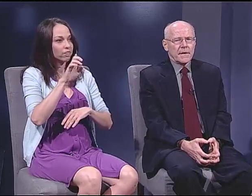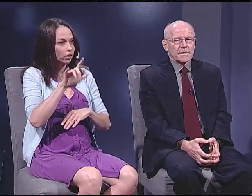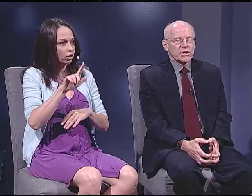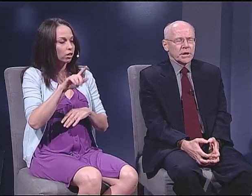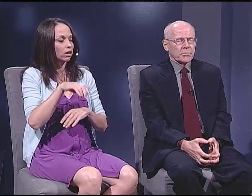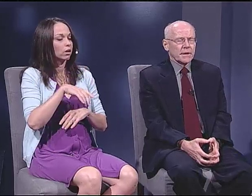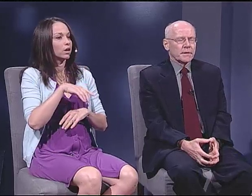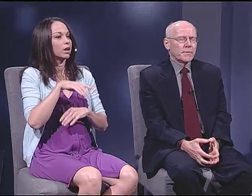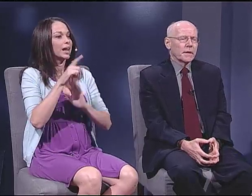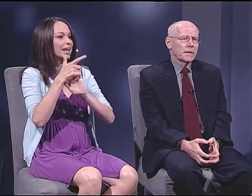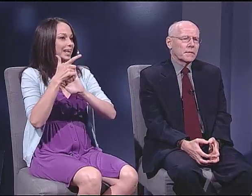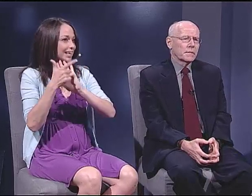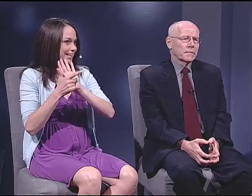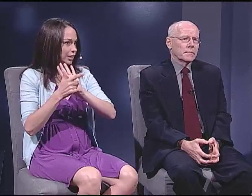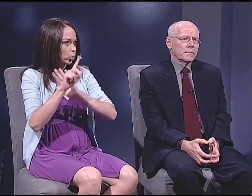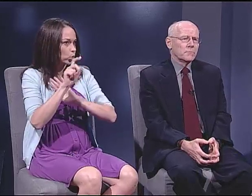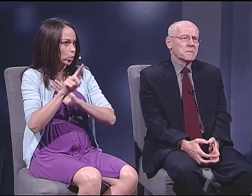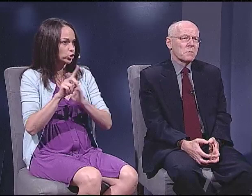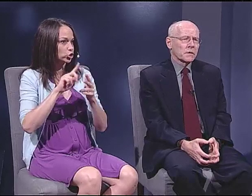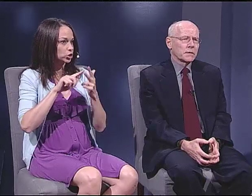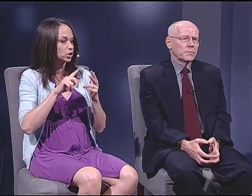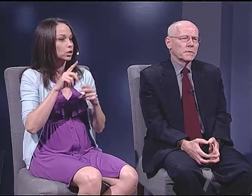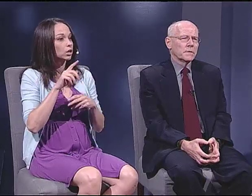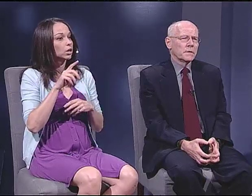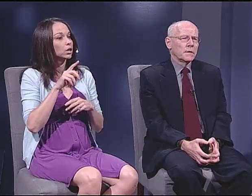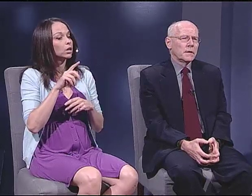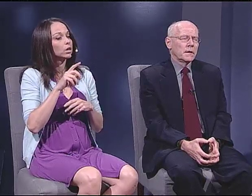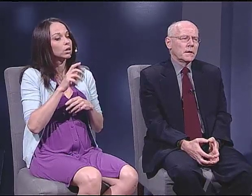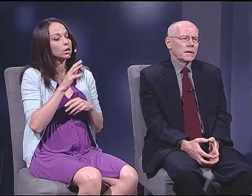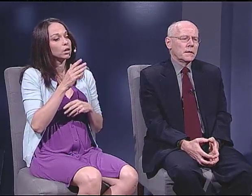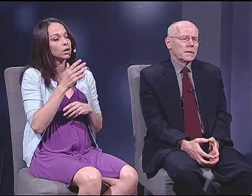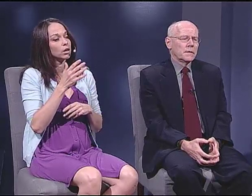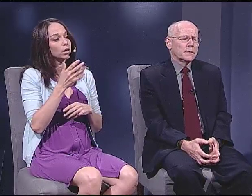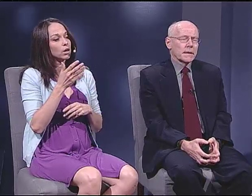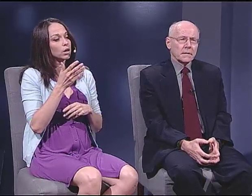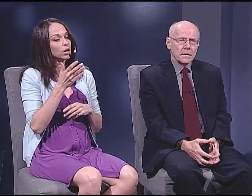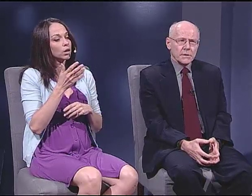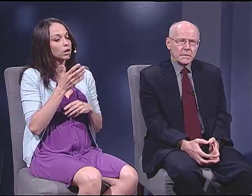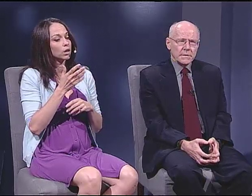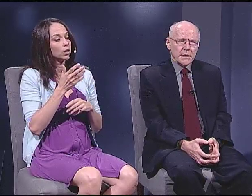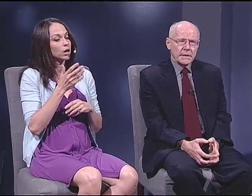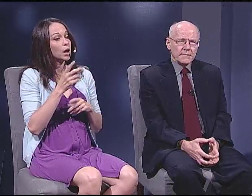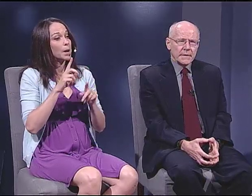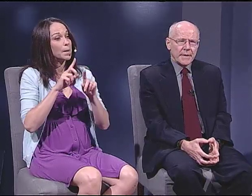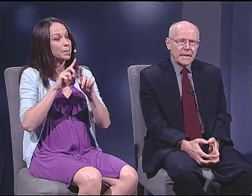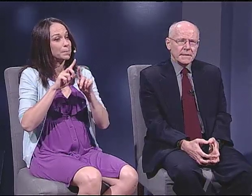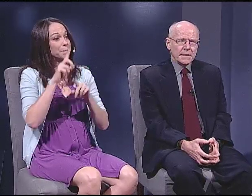that is generated by our remarkable, technological, and scientific capacity.